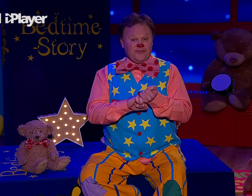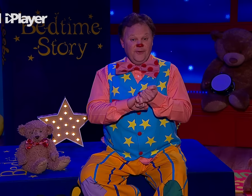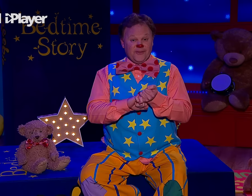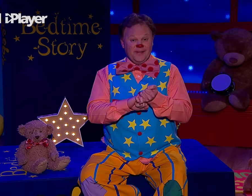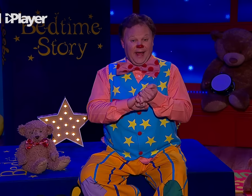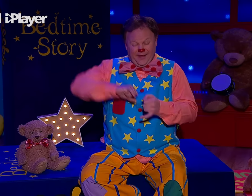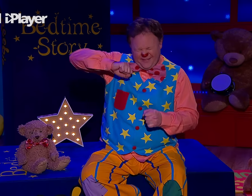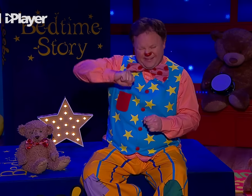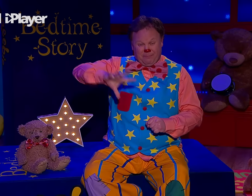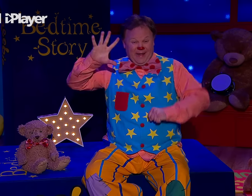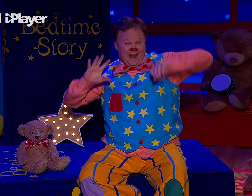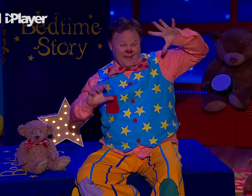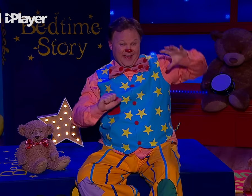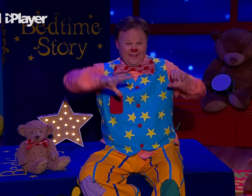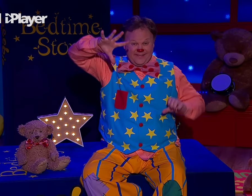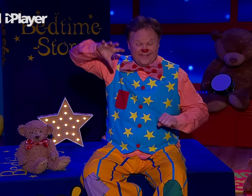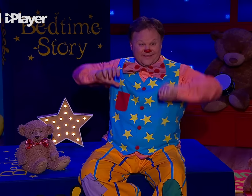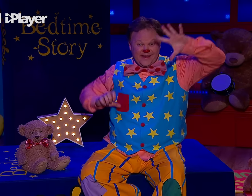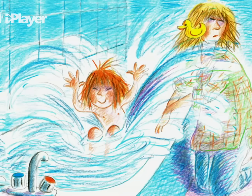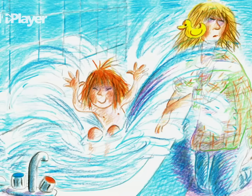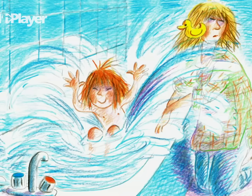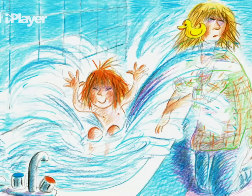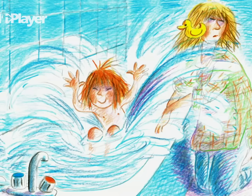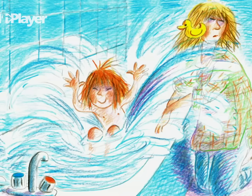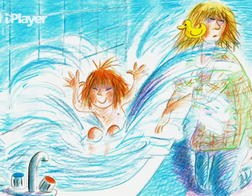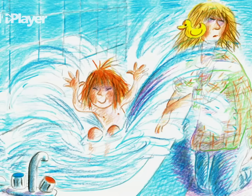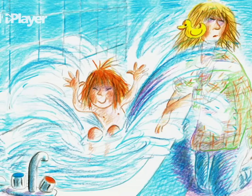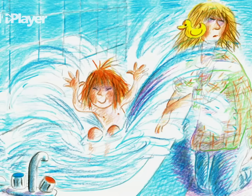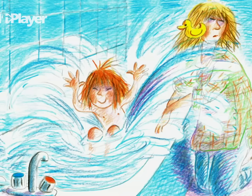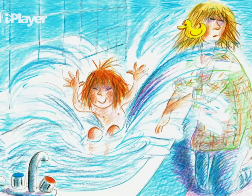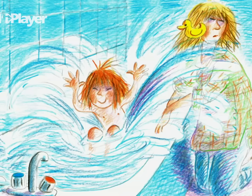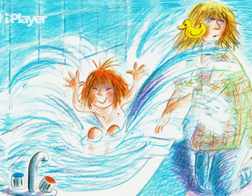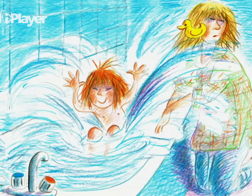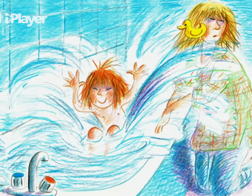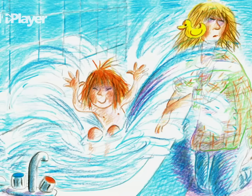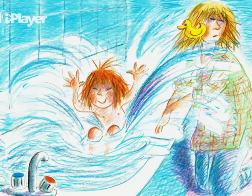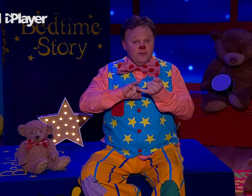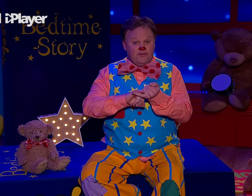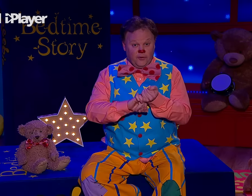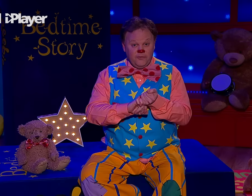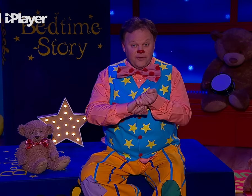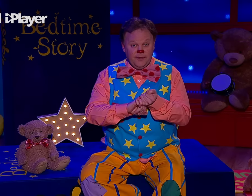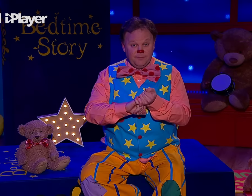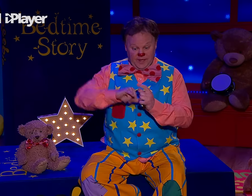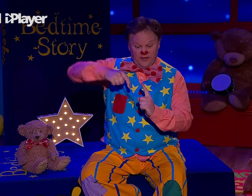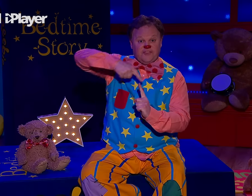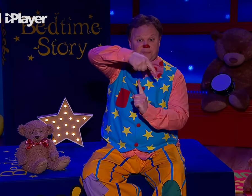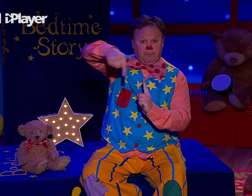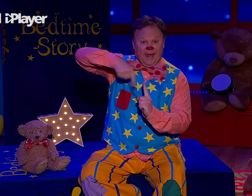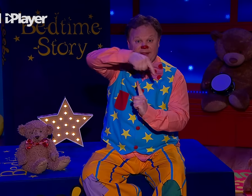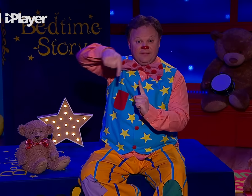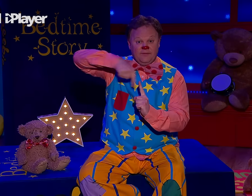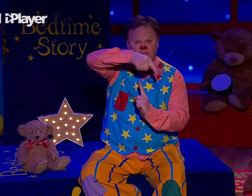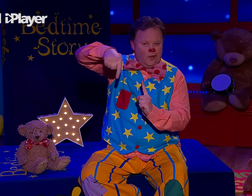susan splashes susan spins